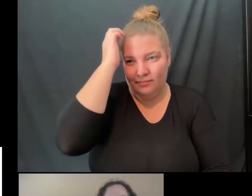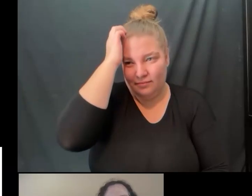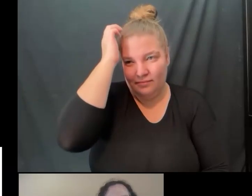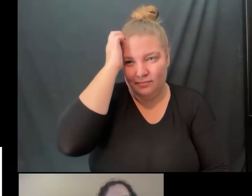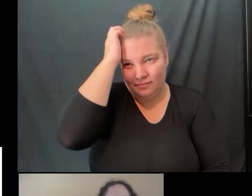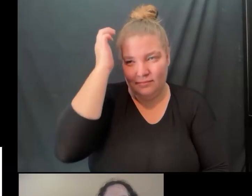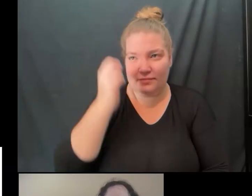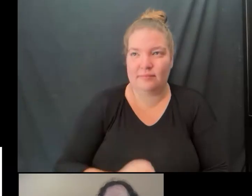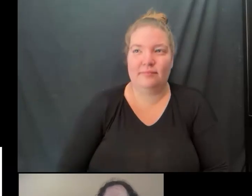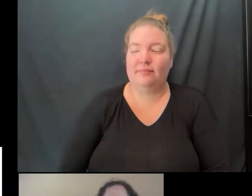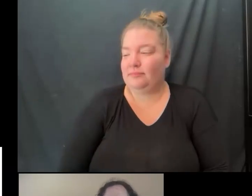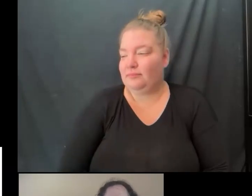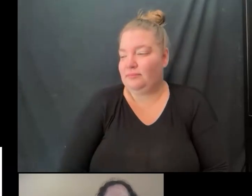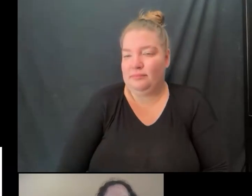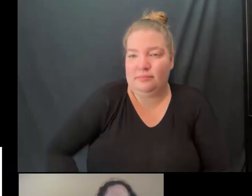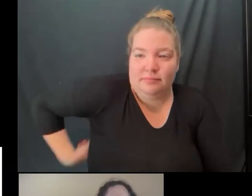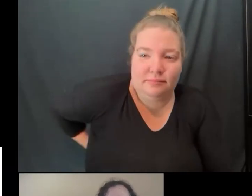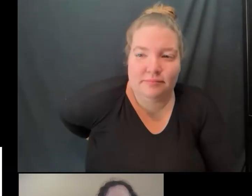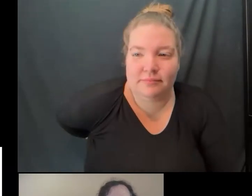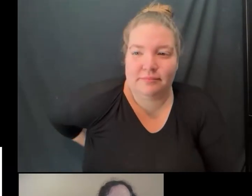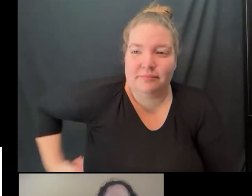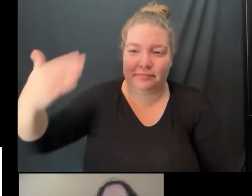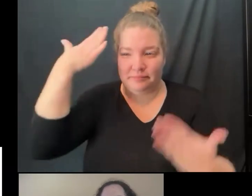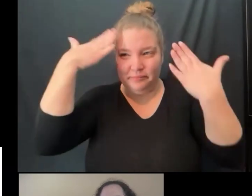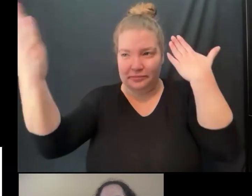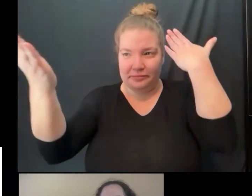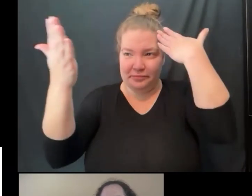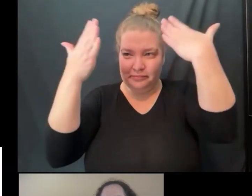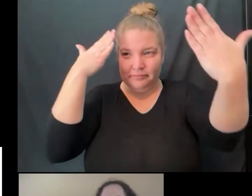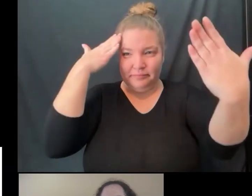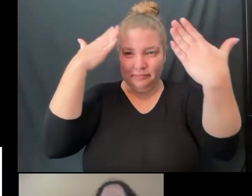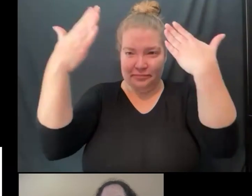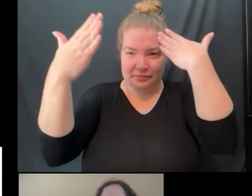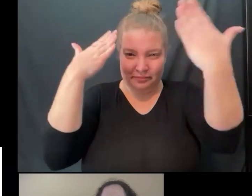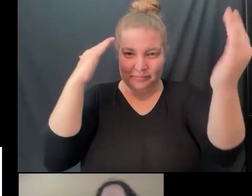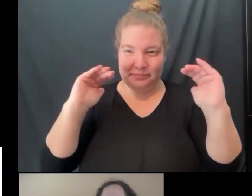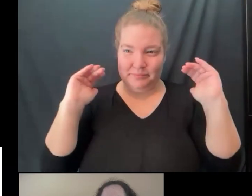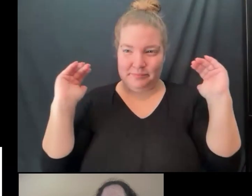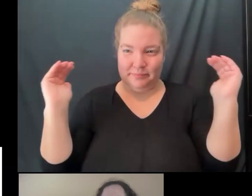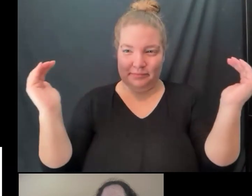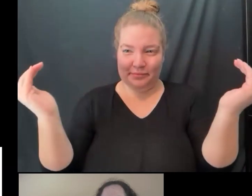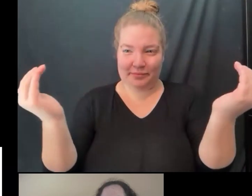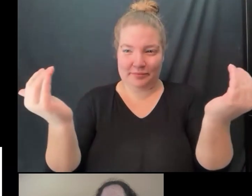Hello, everyone. I see people are streaming in.